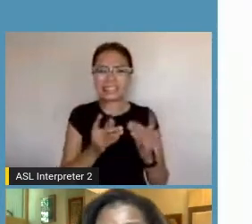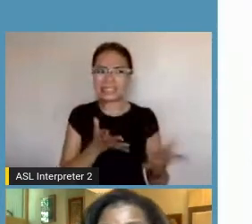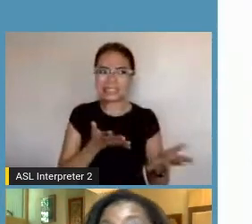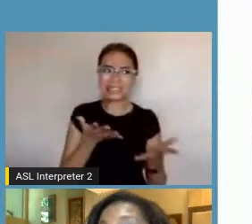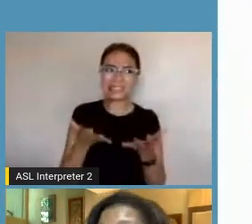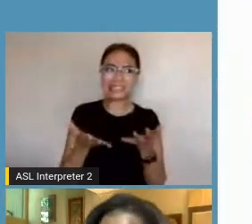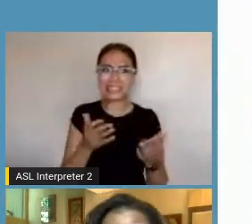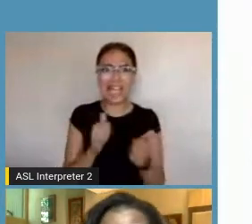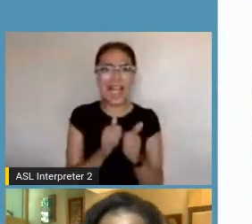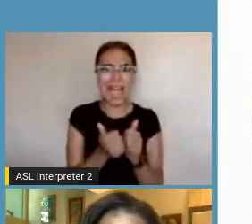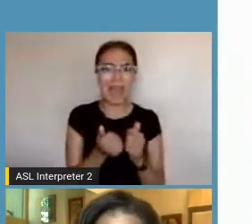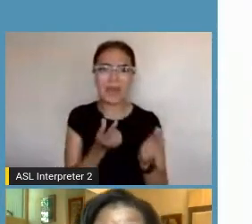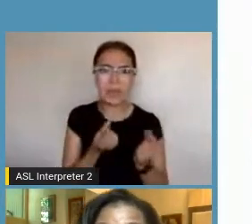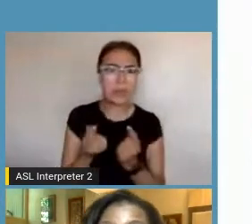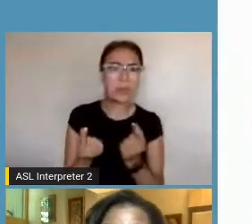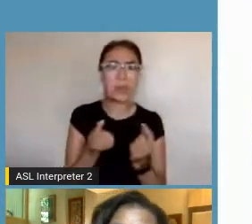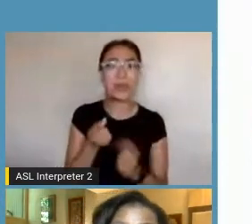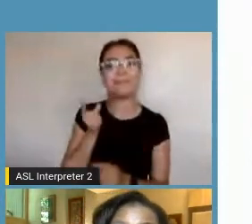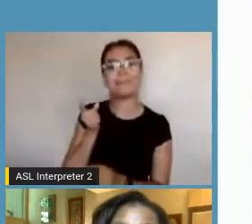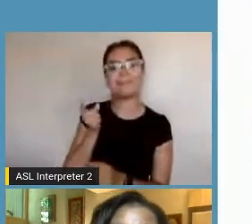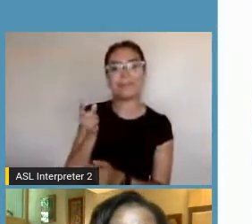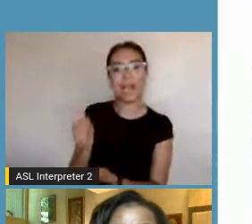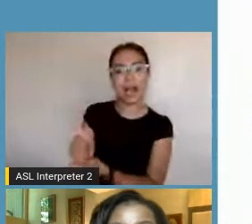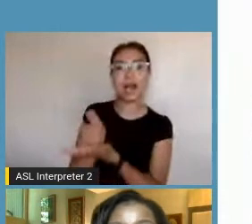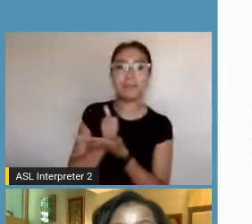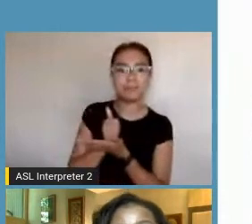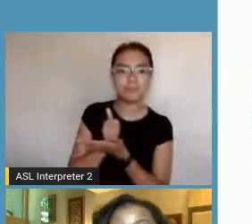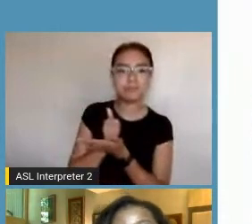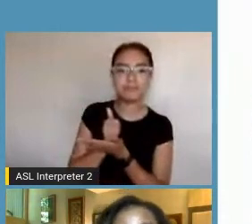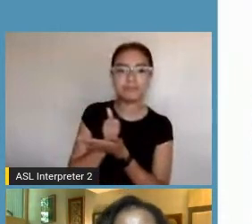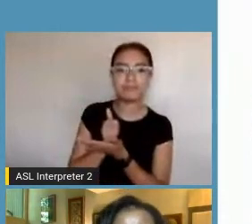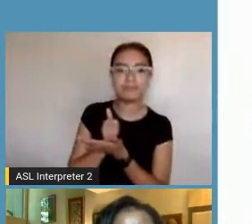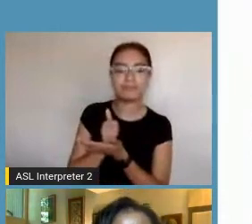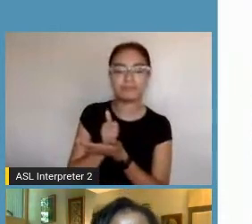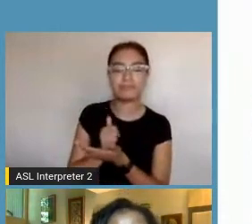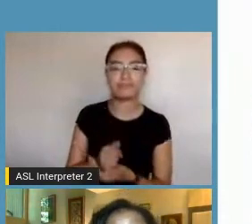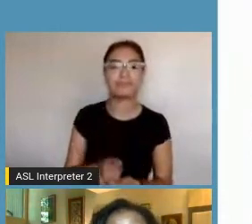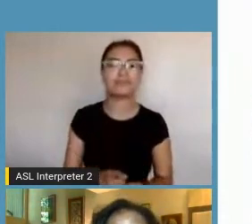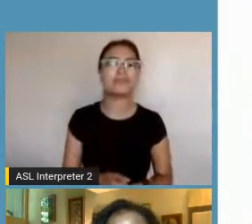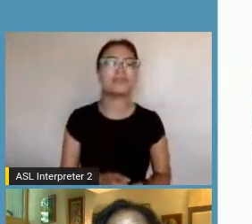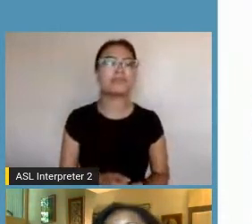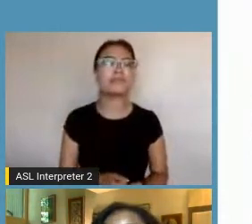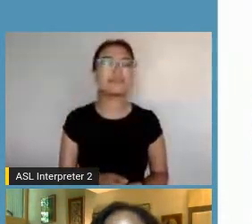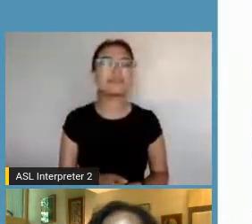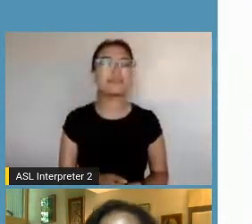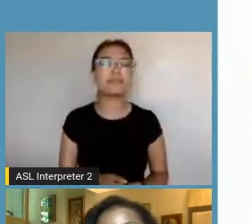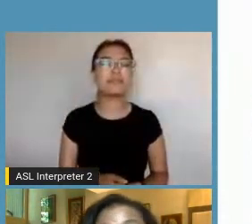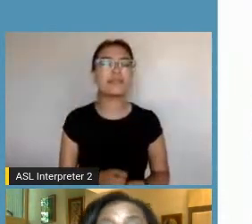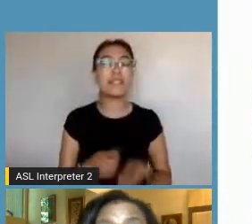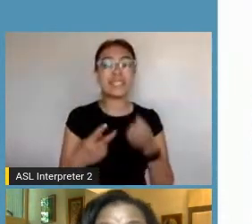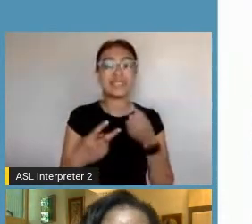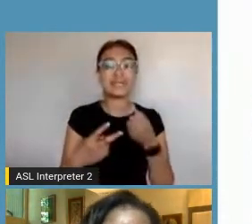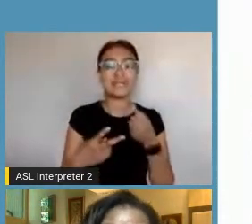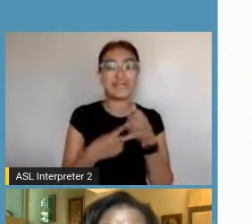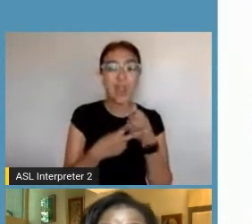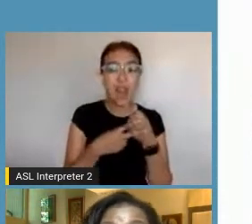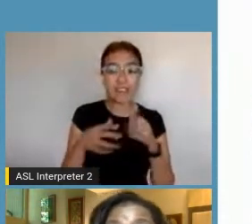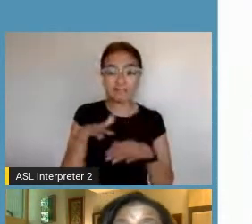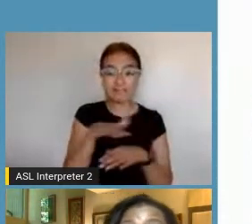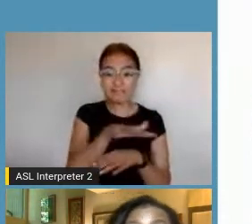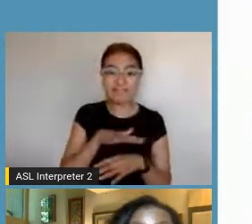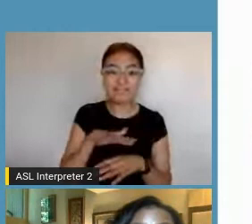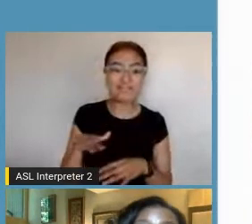and I'm not alone. Archive space is one of the resources a lot of institutions use collection